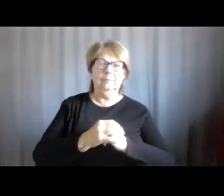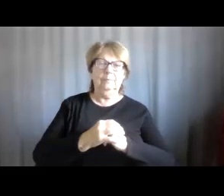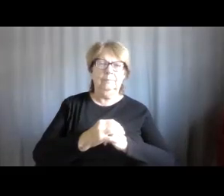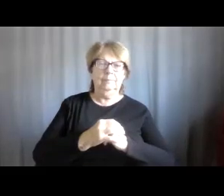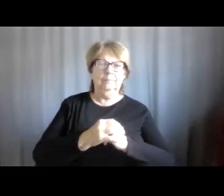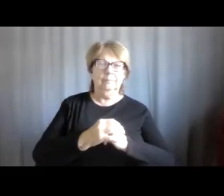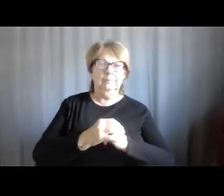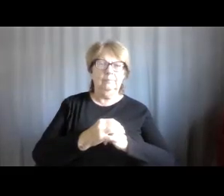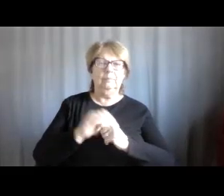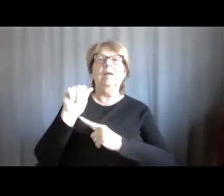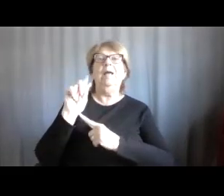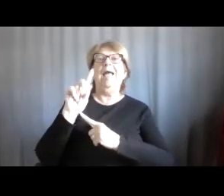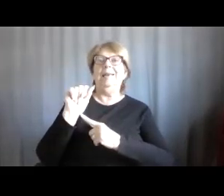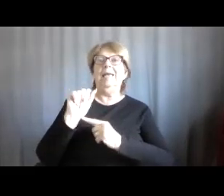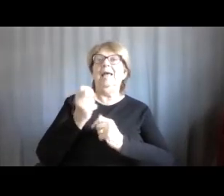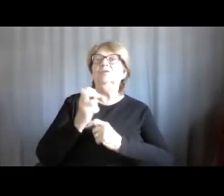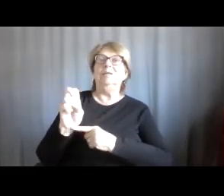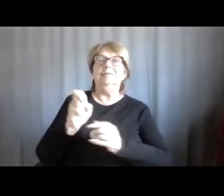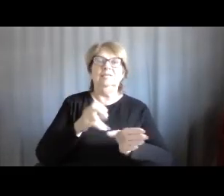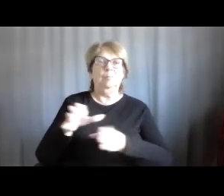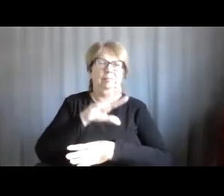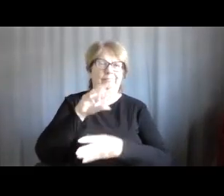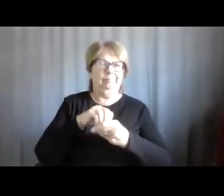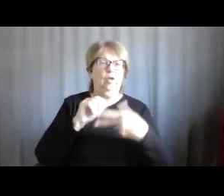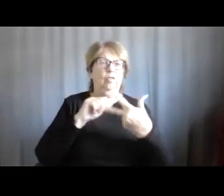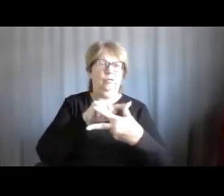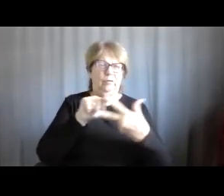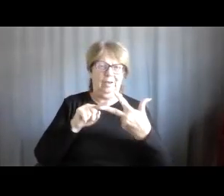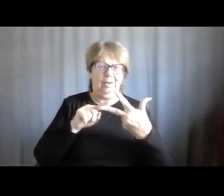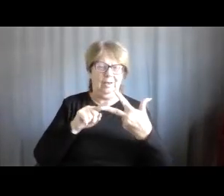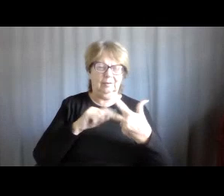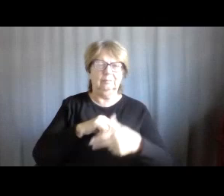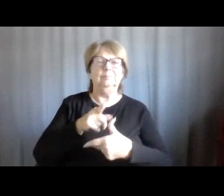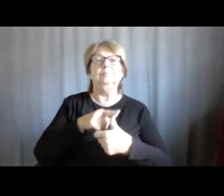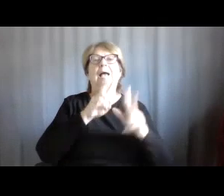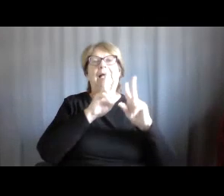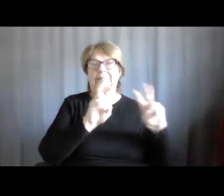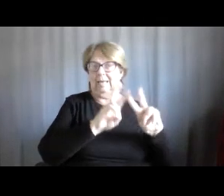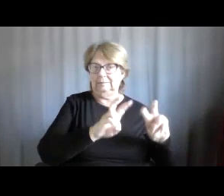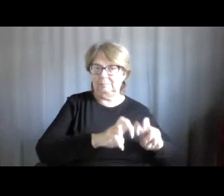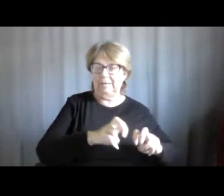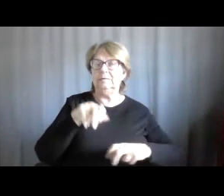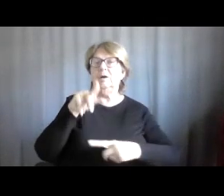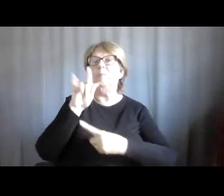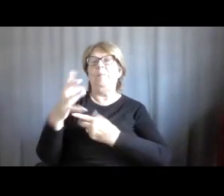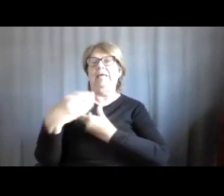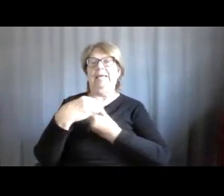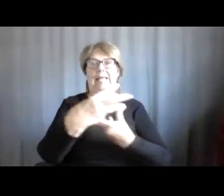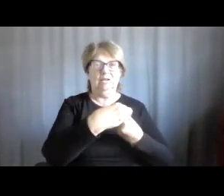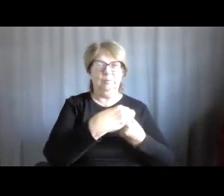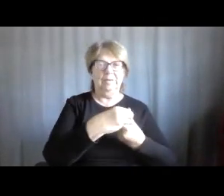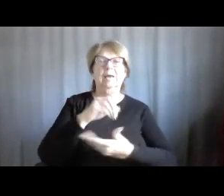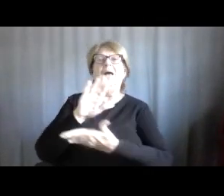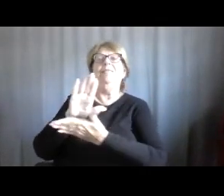[Roby Poche (DES)] The ADA Transition Plan is comprised of three parts, an assessment, public engagement, and the document itself.